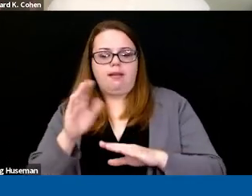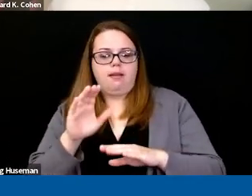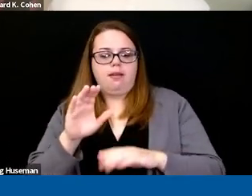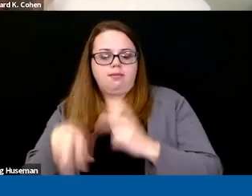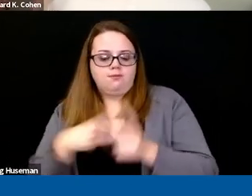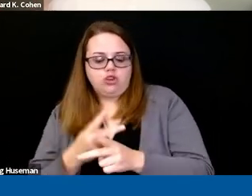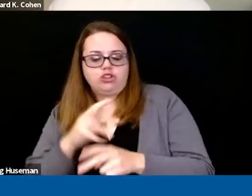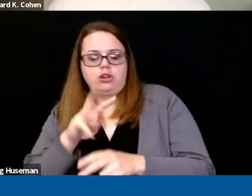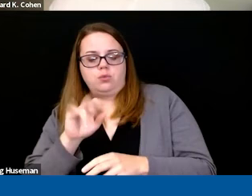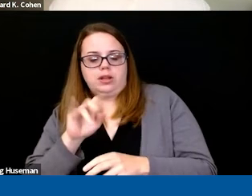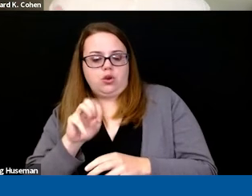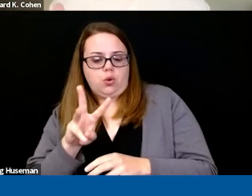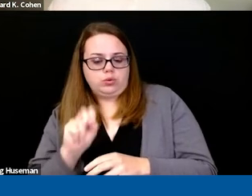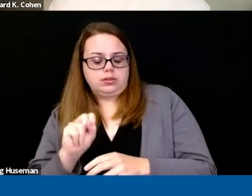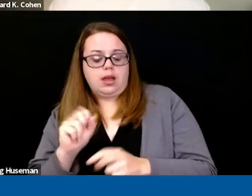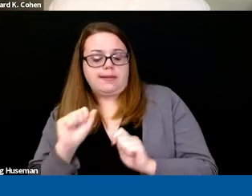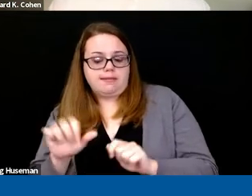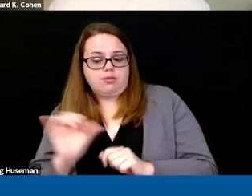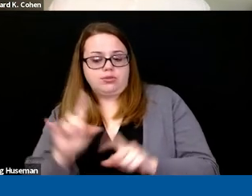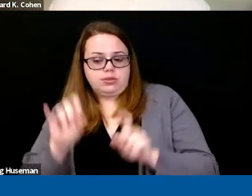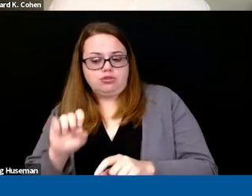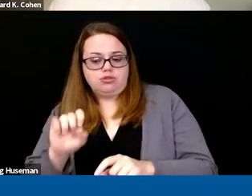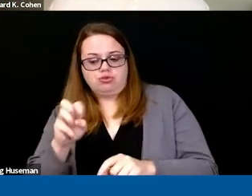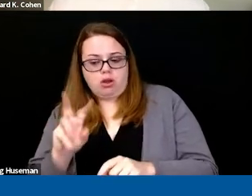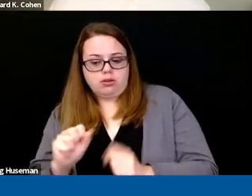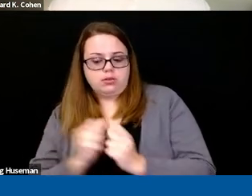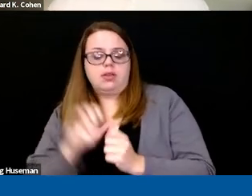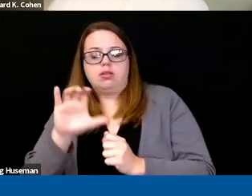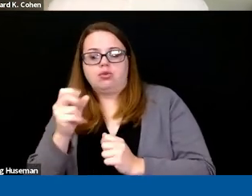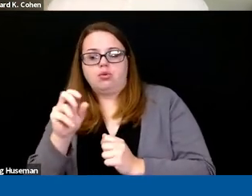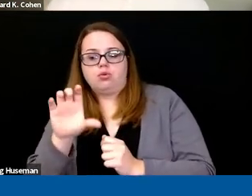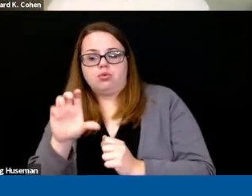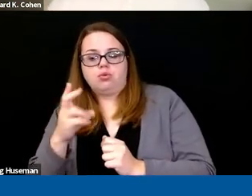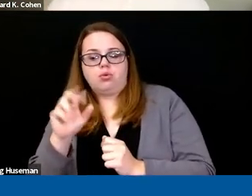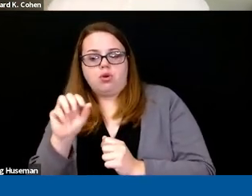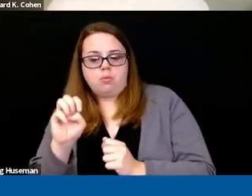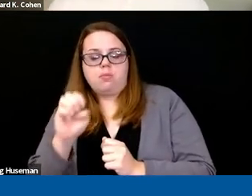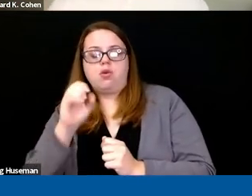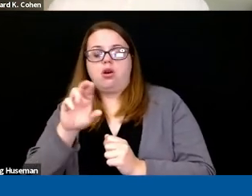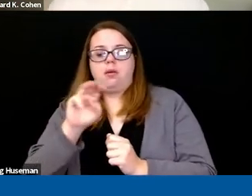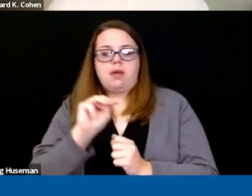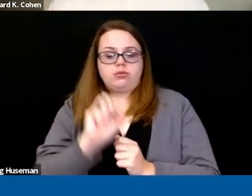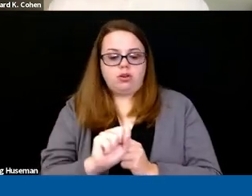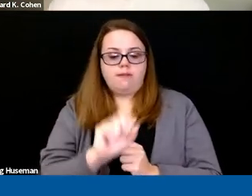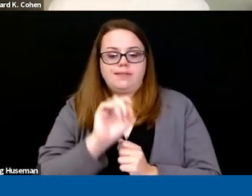I'll test JAWS with the Chrome or Microsoft Edge. And then also NVDA with Firefox,